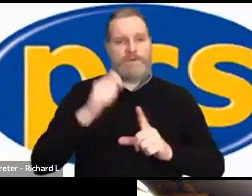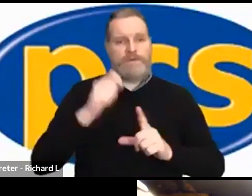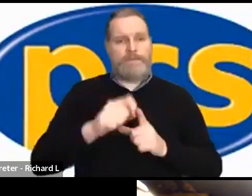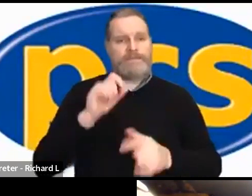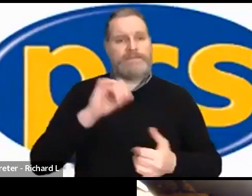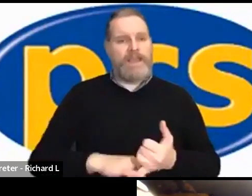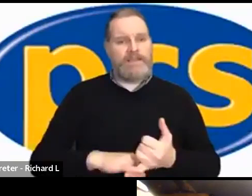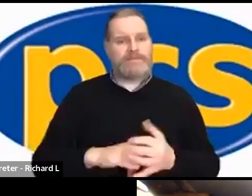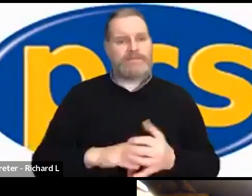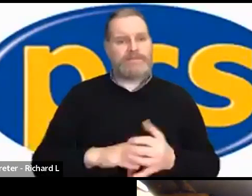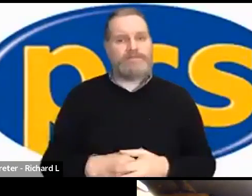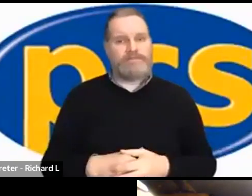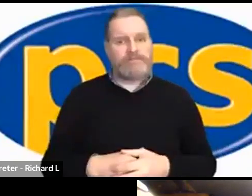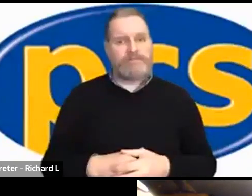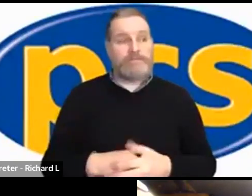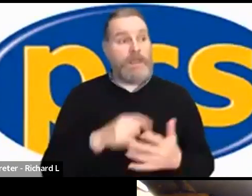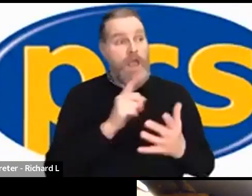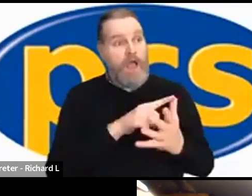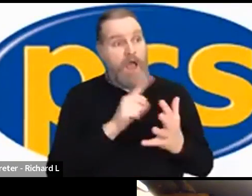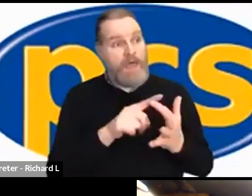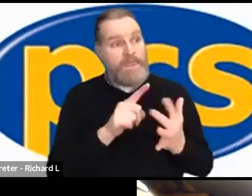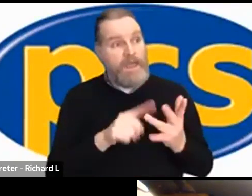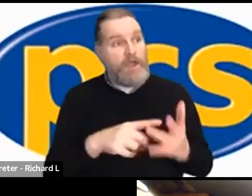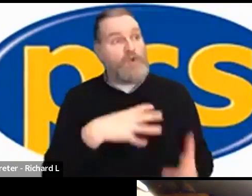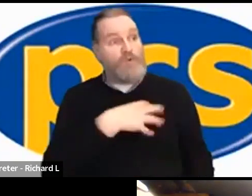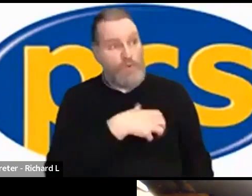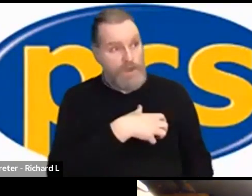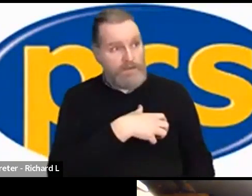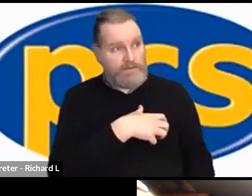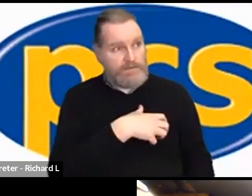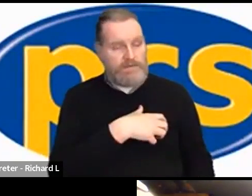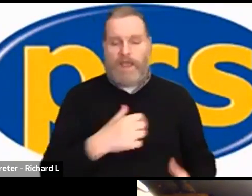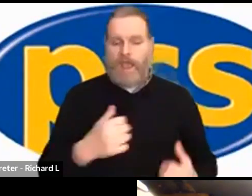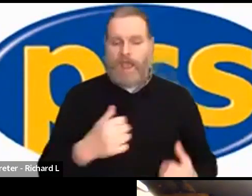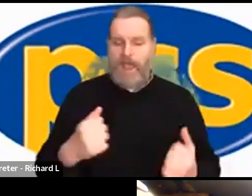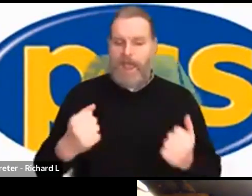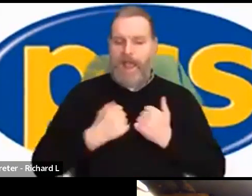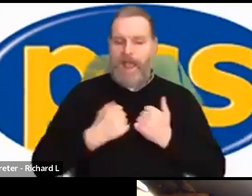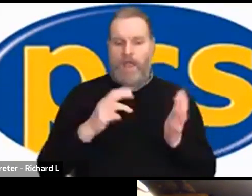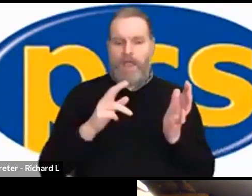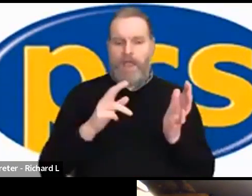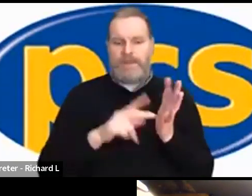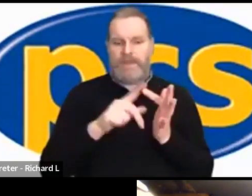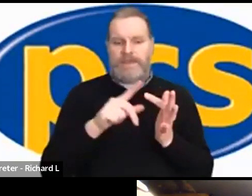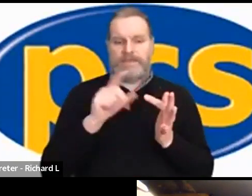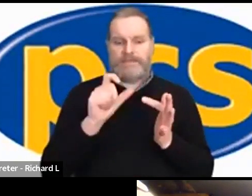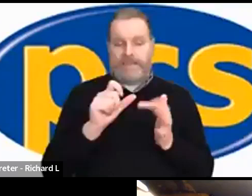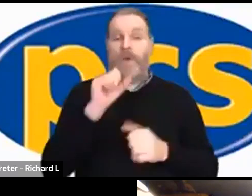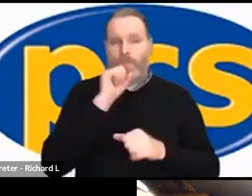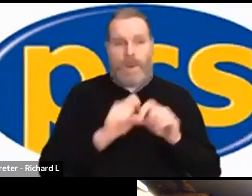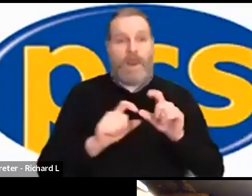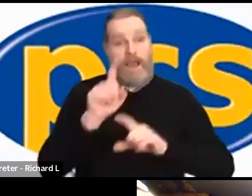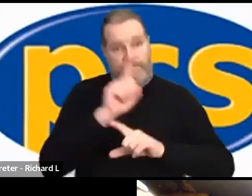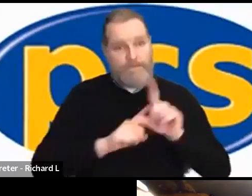is being prepared to take action We're doing it alongside other doing it alongside other unions as well , and the Nec and the Nec. Will be meeting shortly after the first of